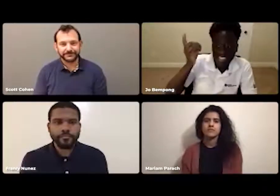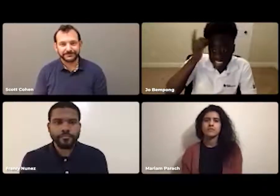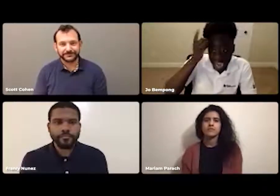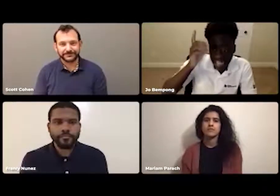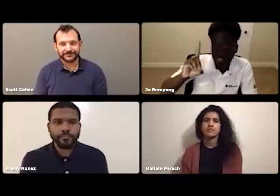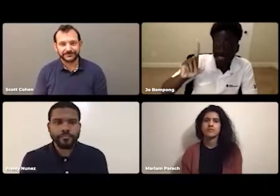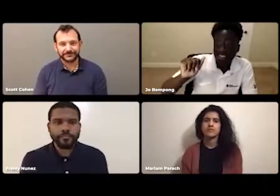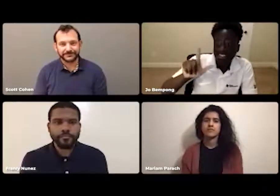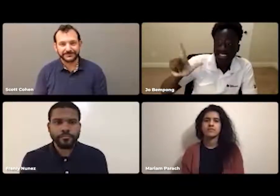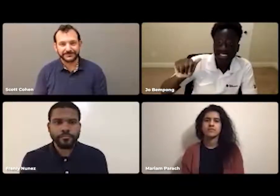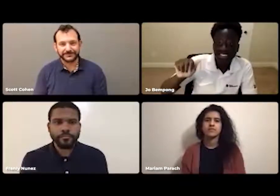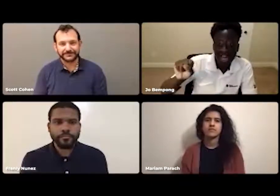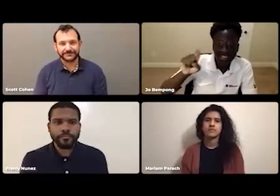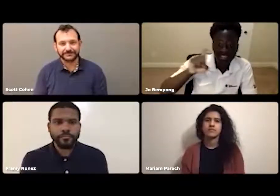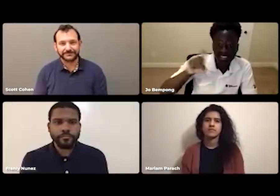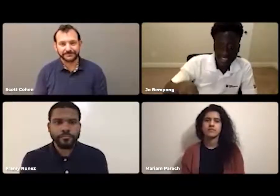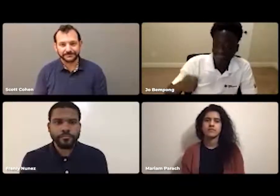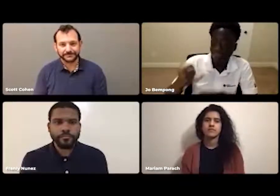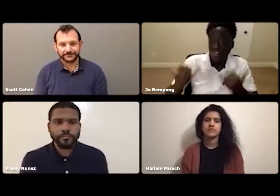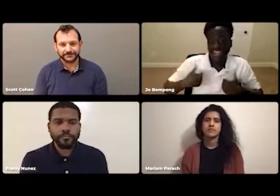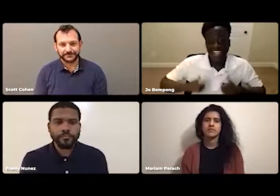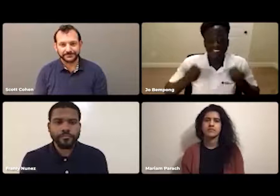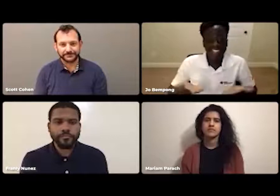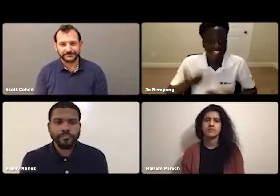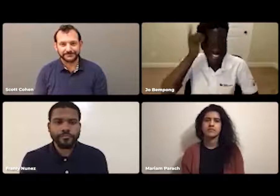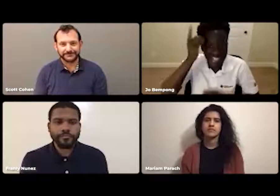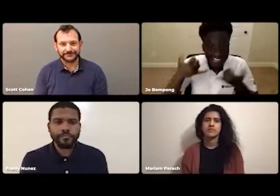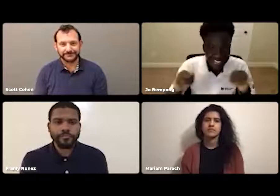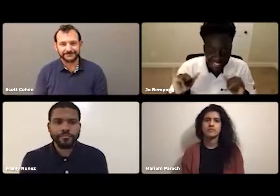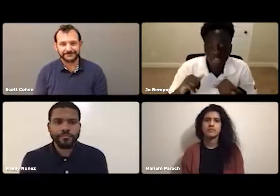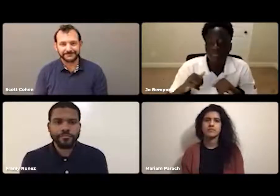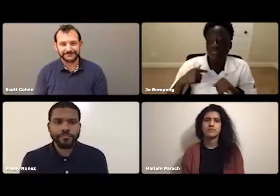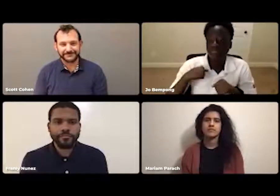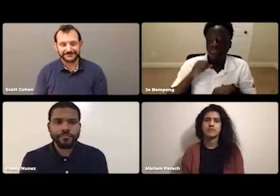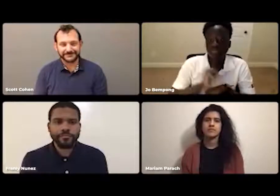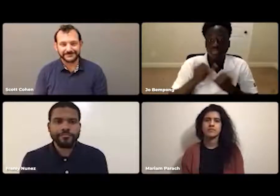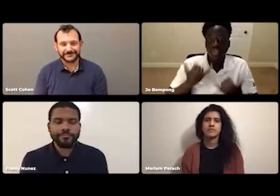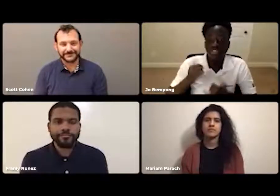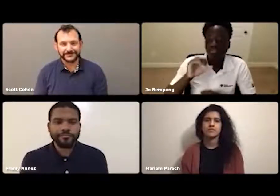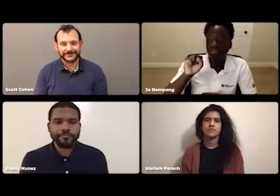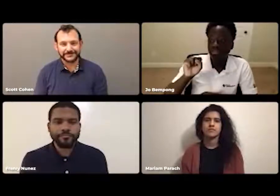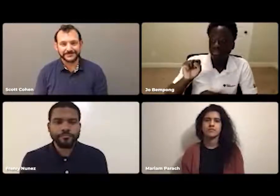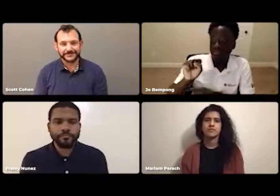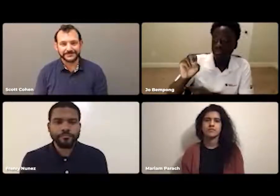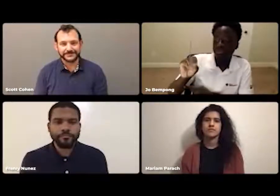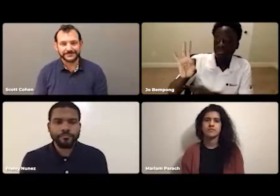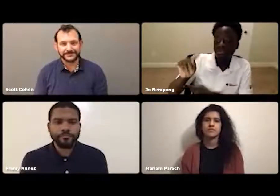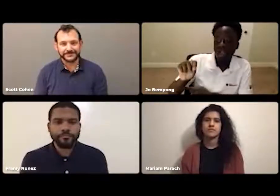I was born and raised in Dallas, Texas. I'm currently living here still.